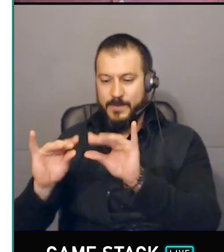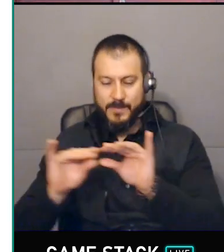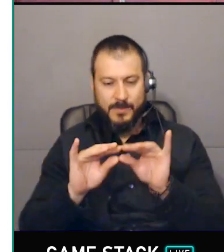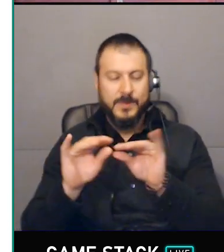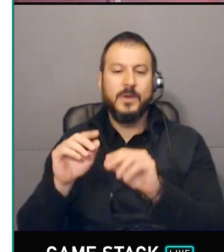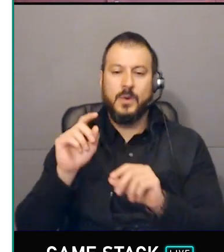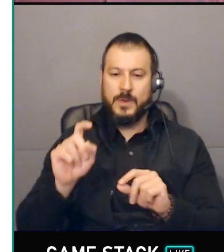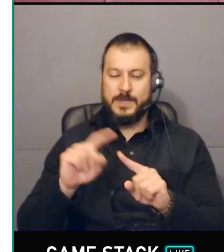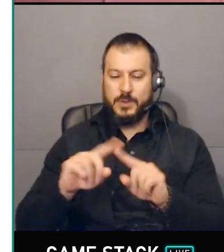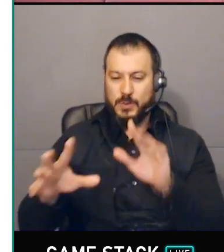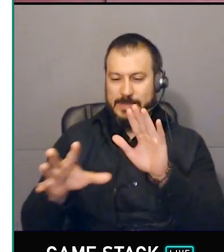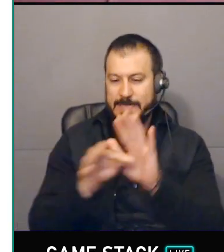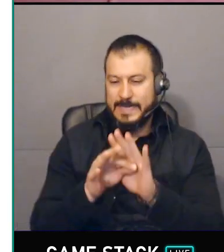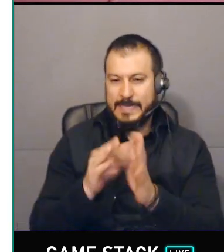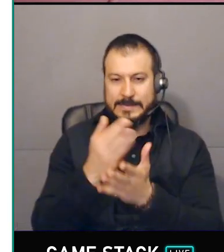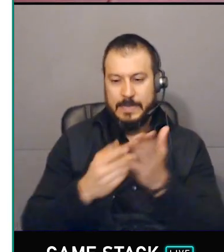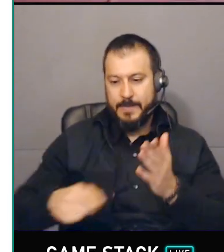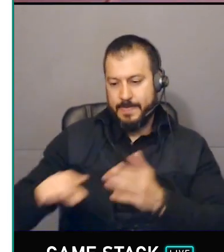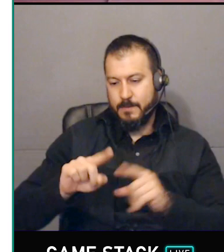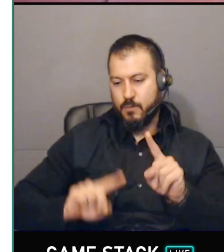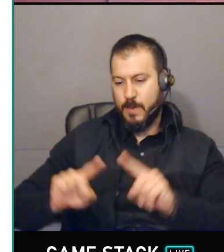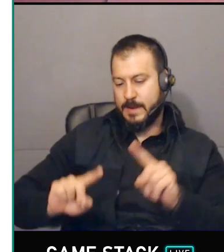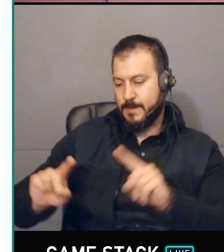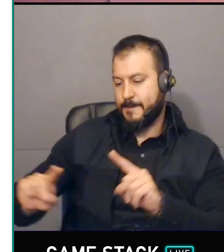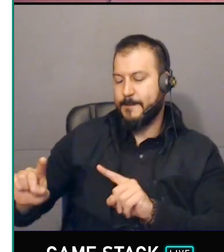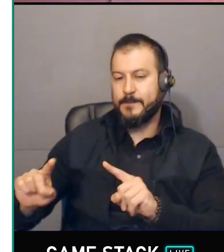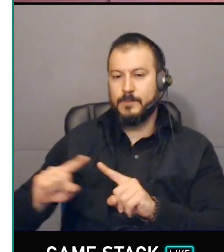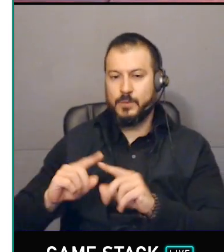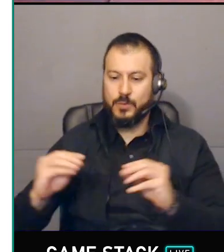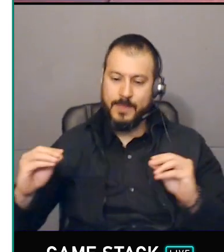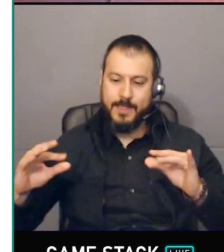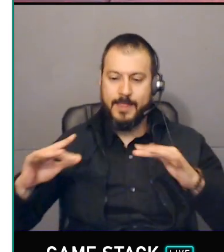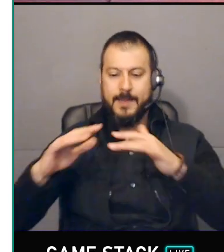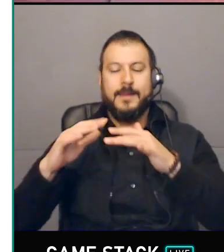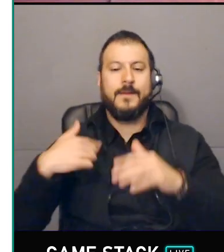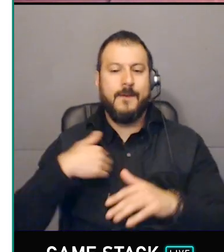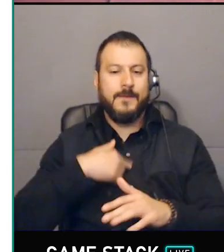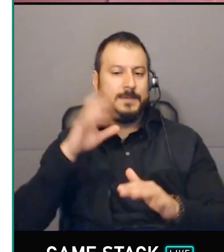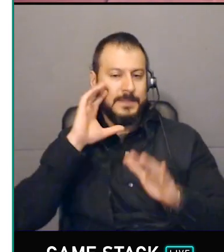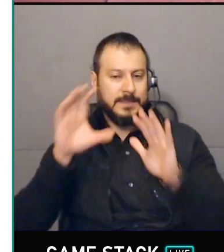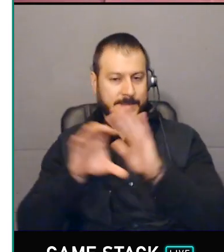And what we need to do is we need to select some of them randomly to lighter scene.